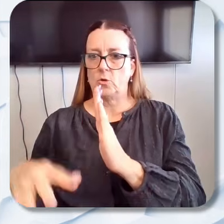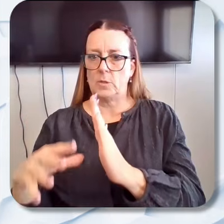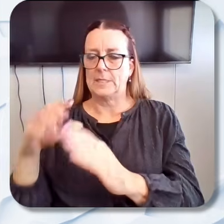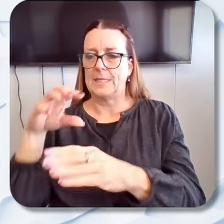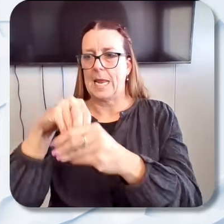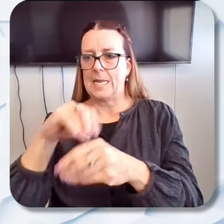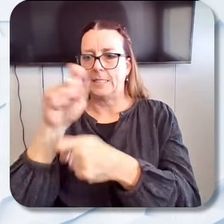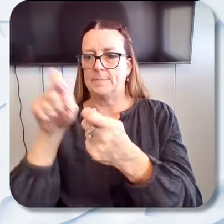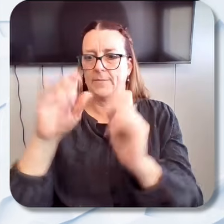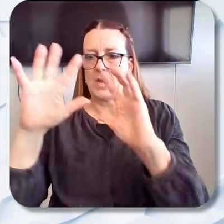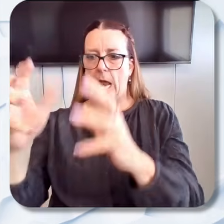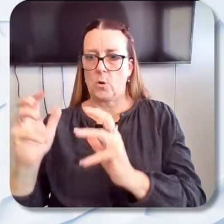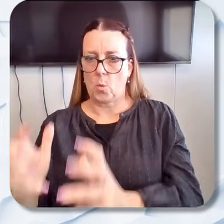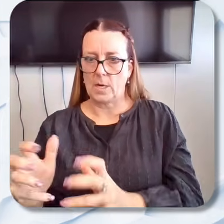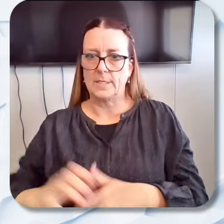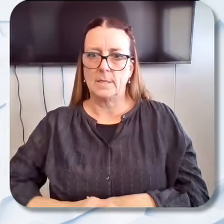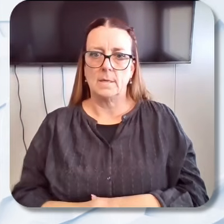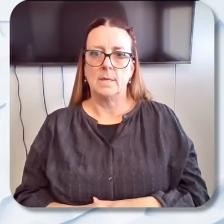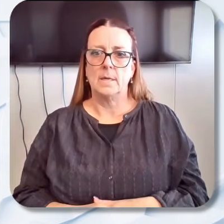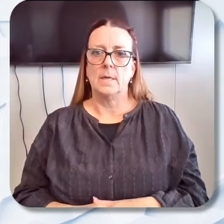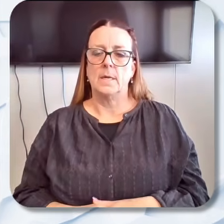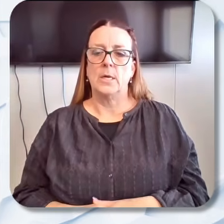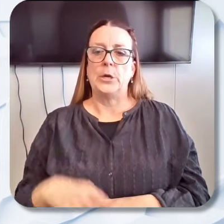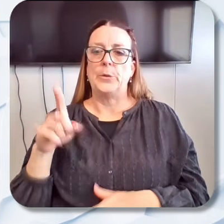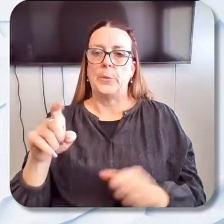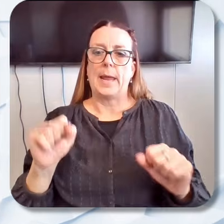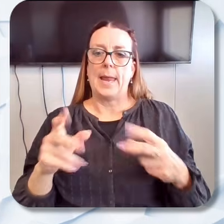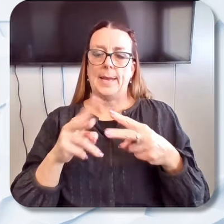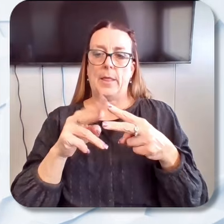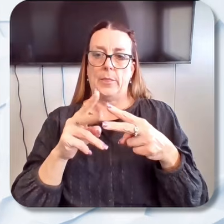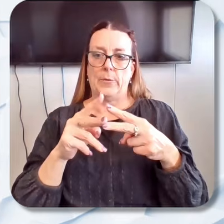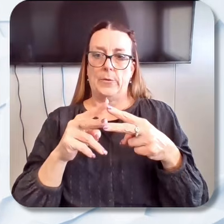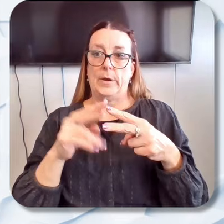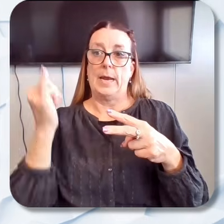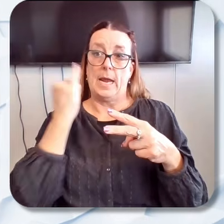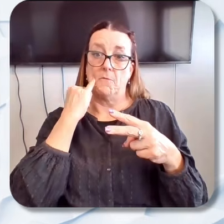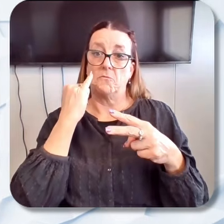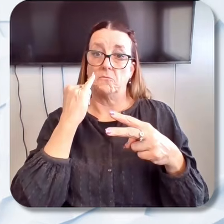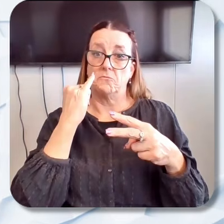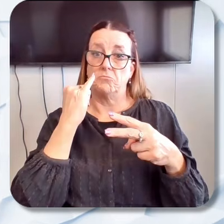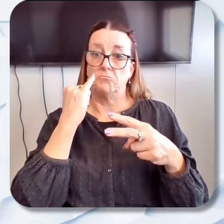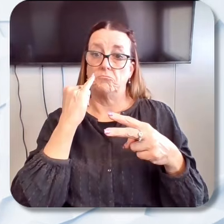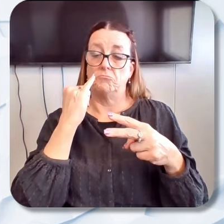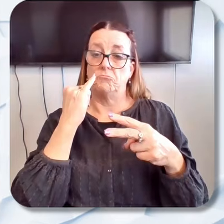categories and at this point you can either, if everything looks like it was done correctly,